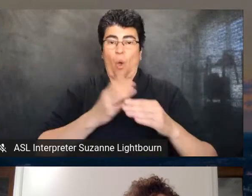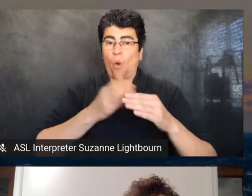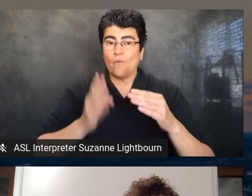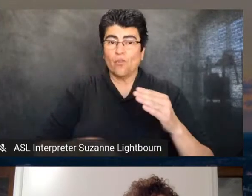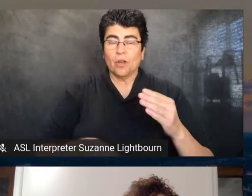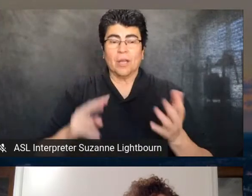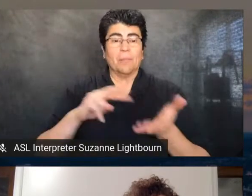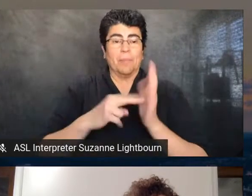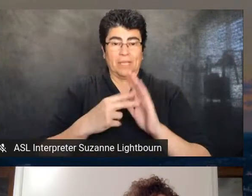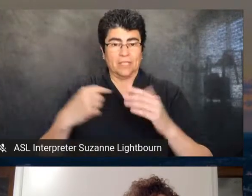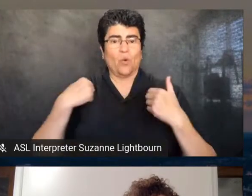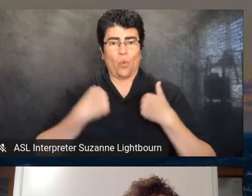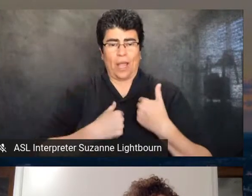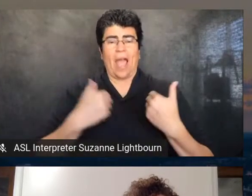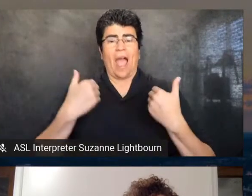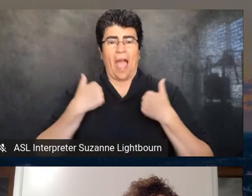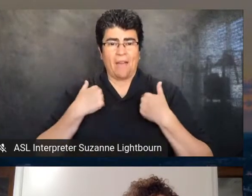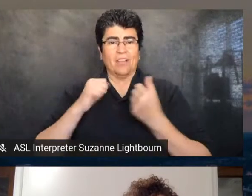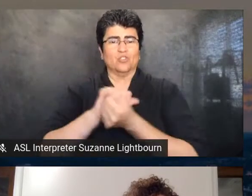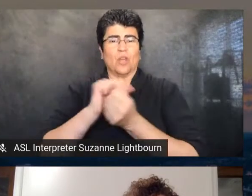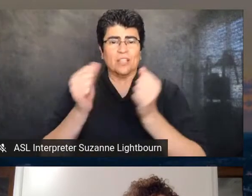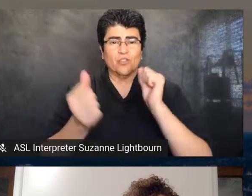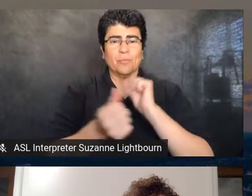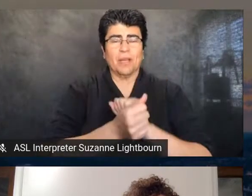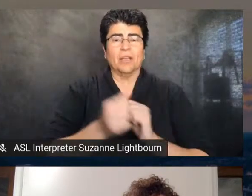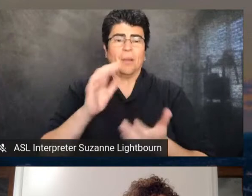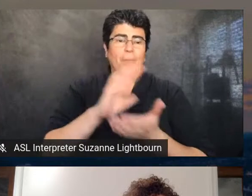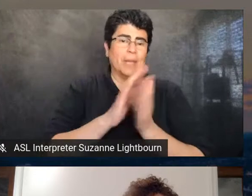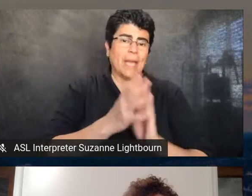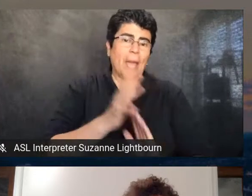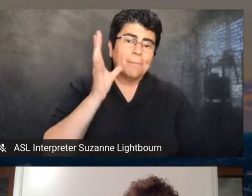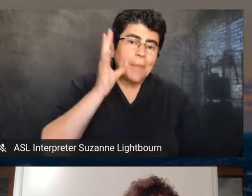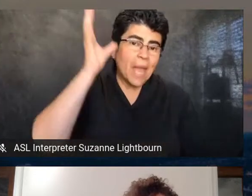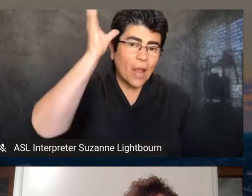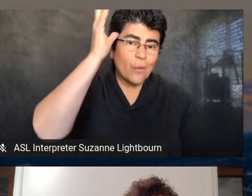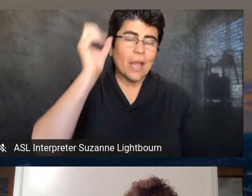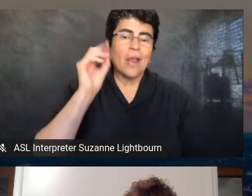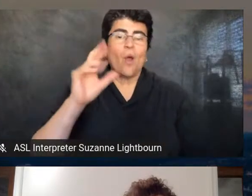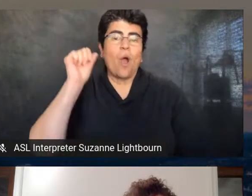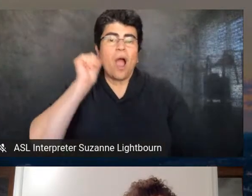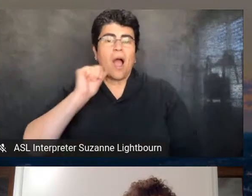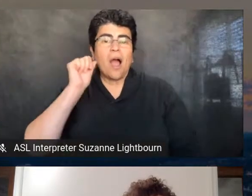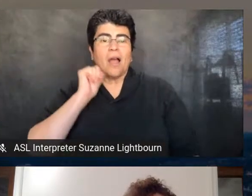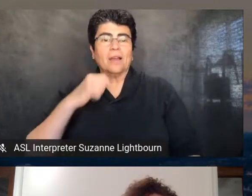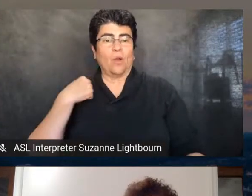we are a parent, or an aunt. We transform.